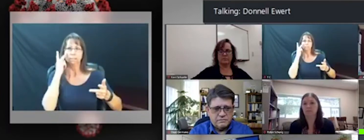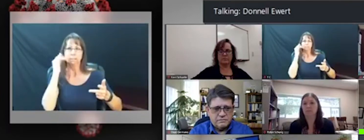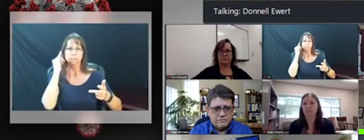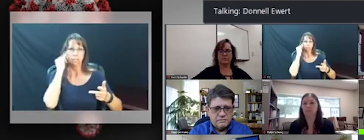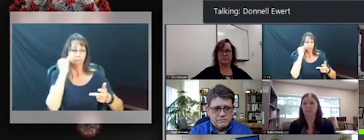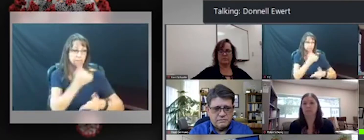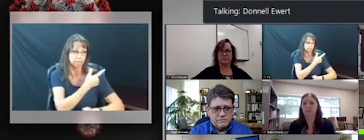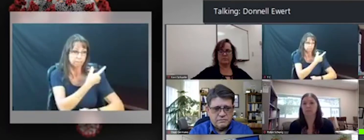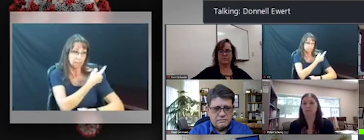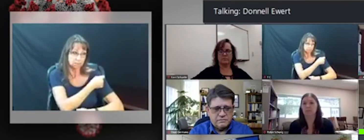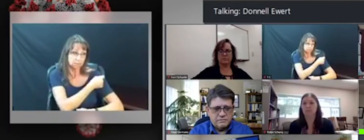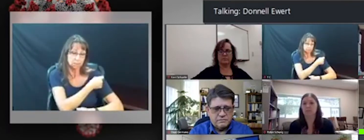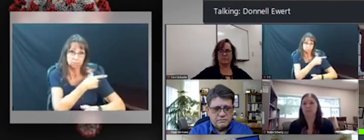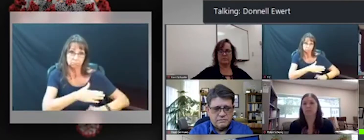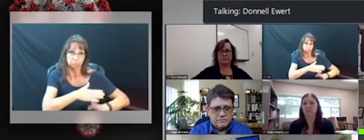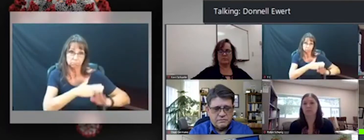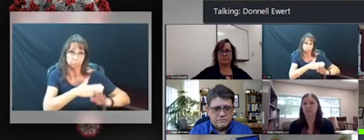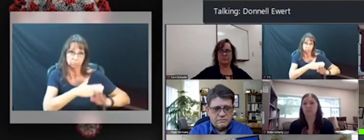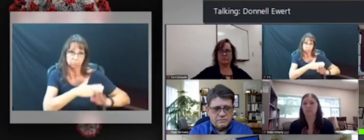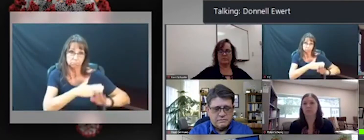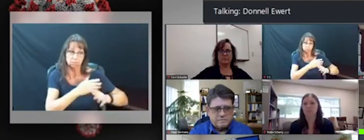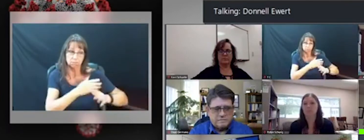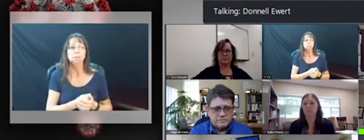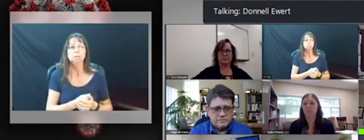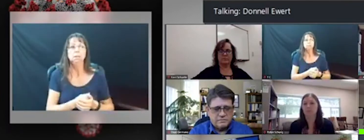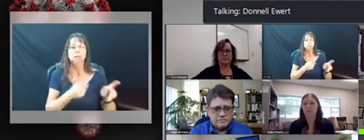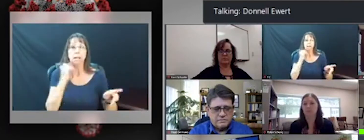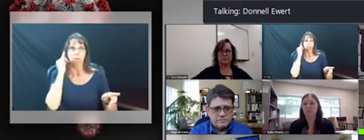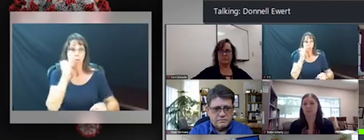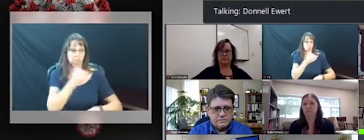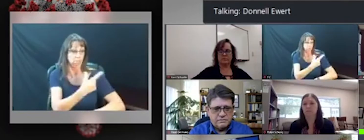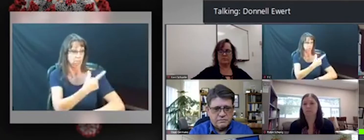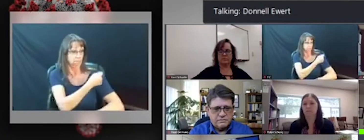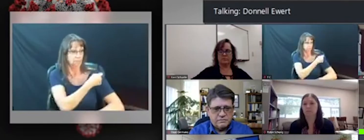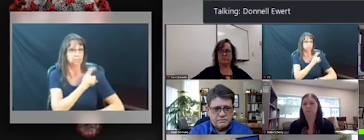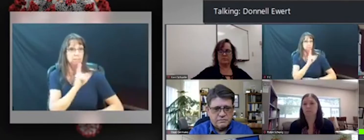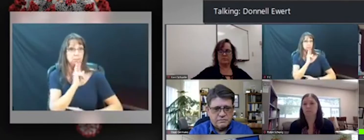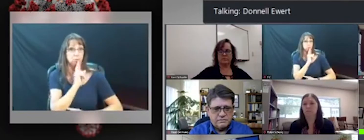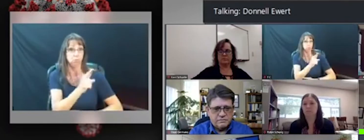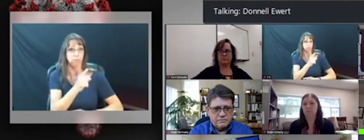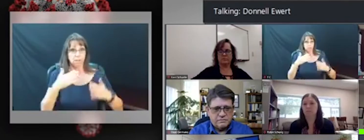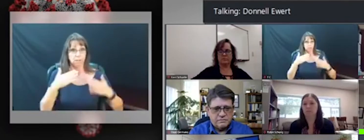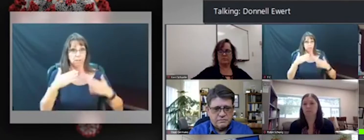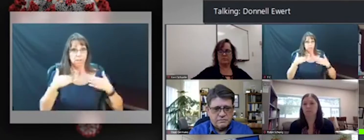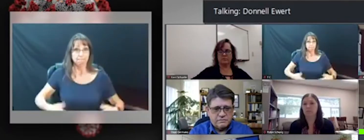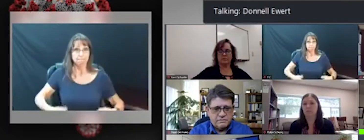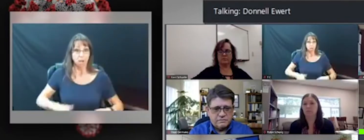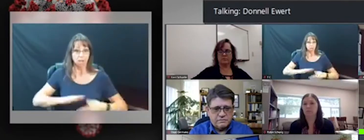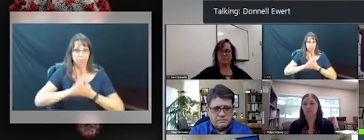response produced by the vaccine doesn't mean it actually is better than placebo. So, they're